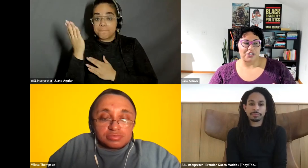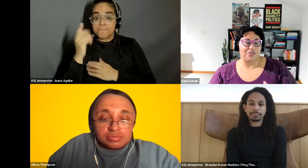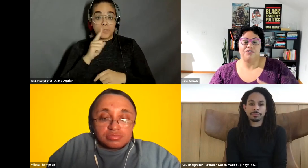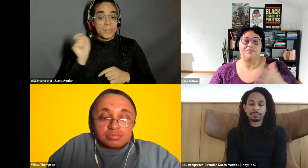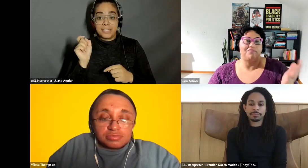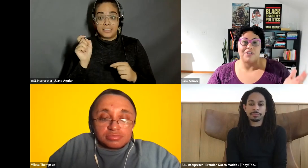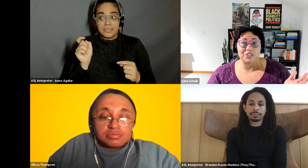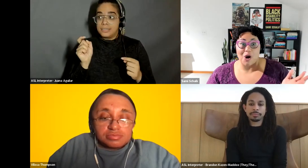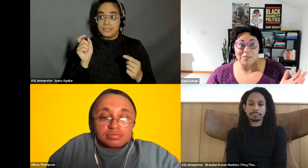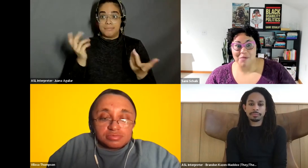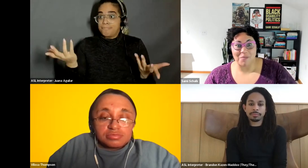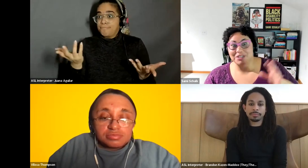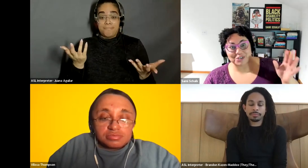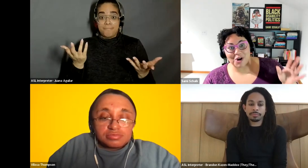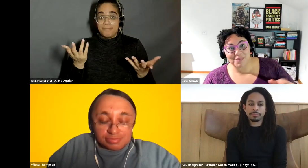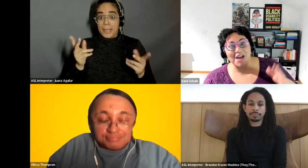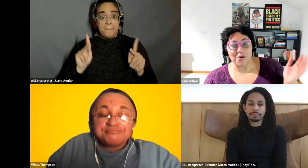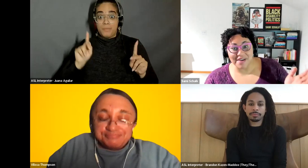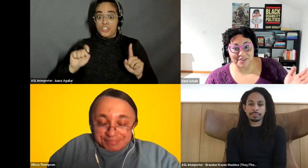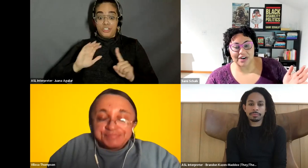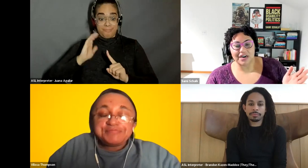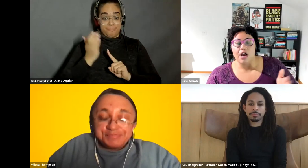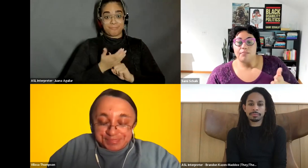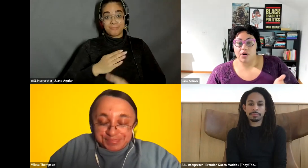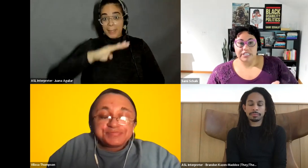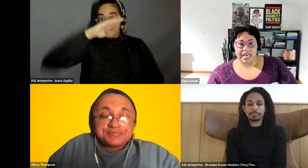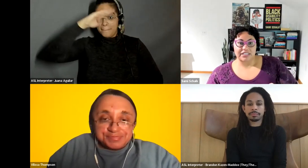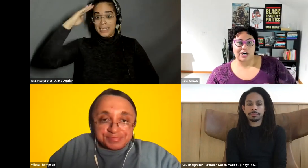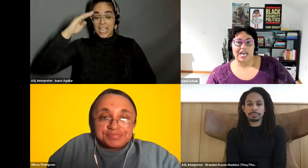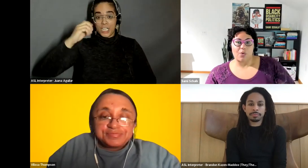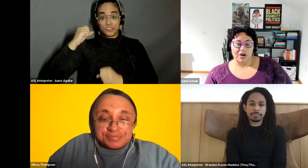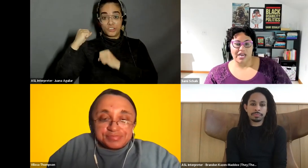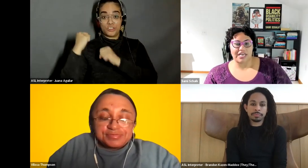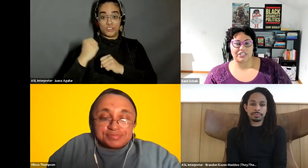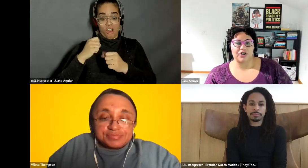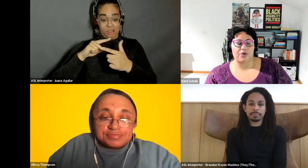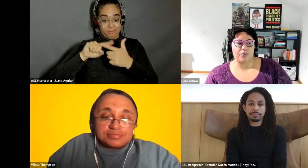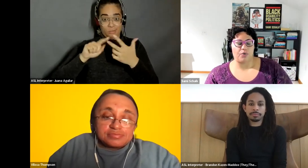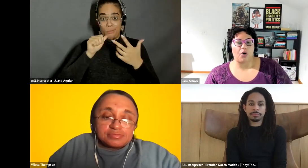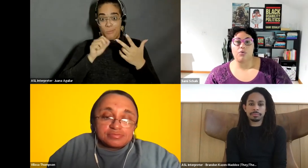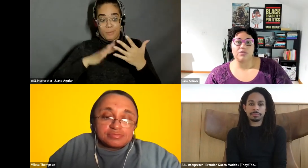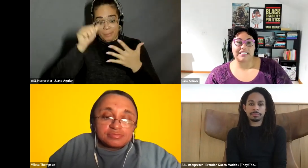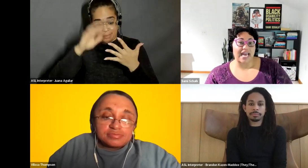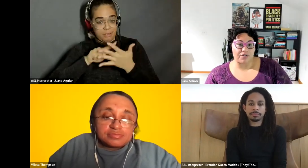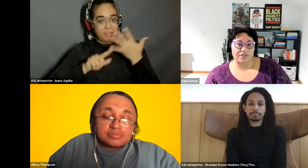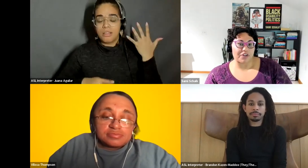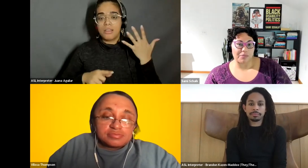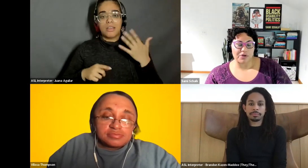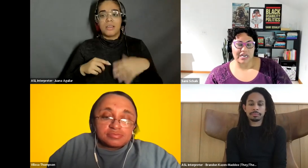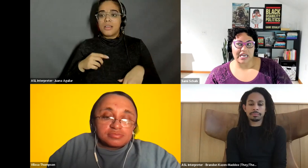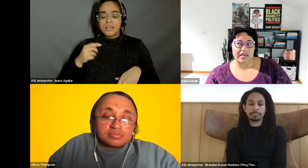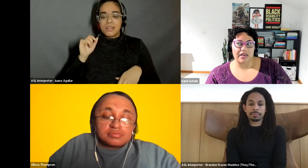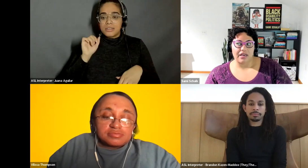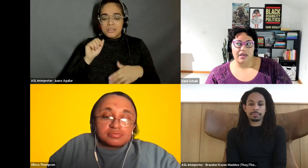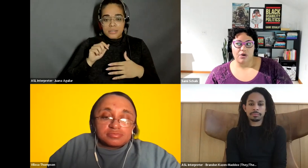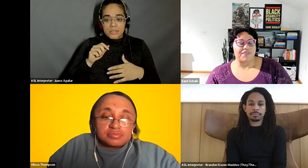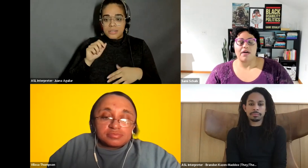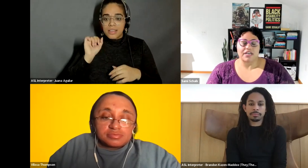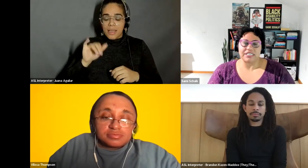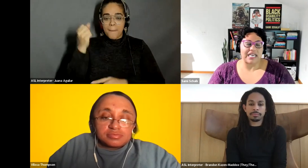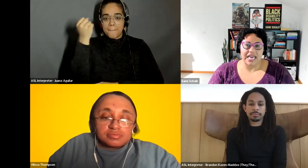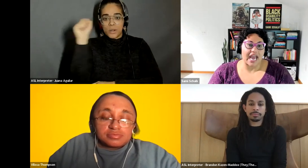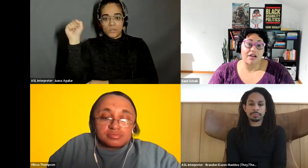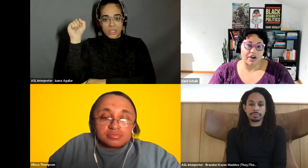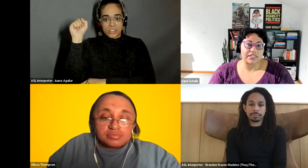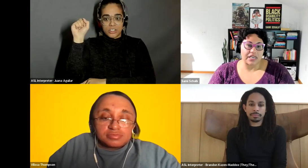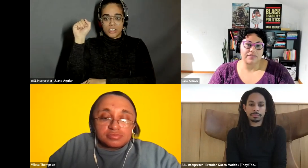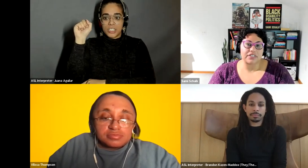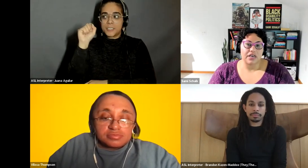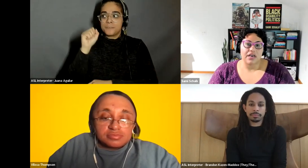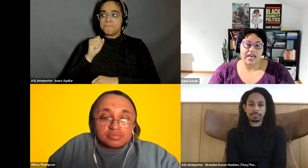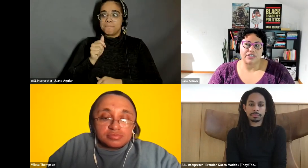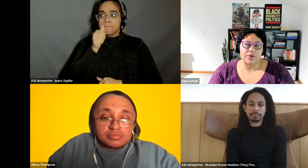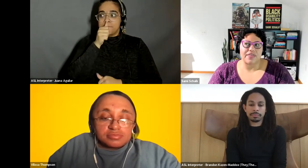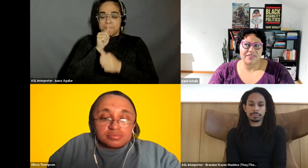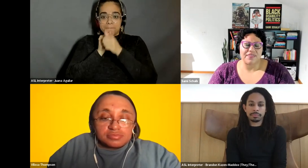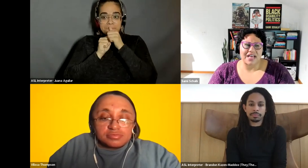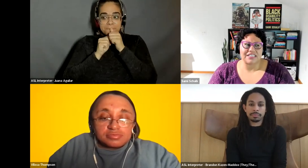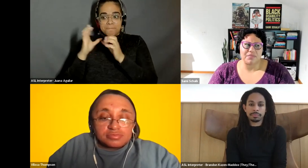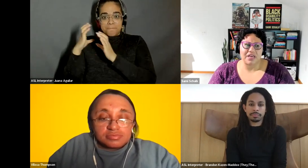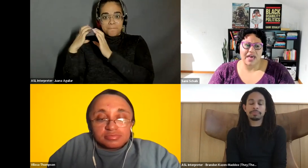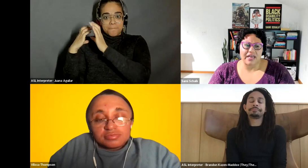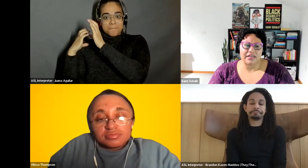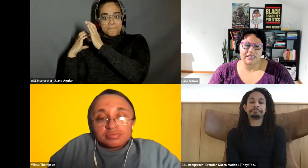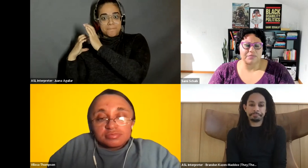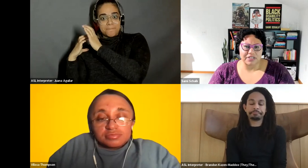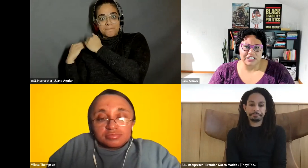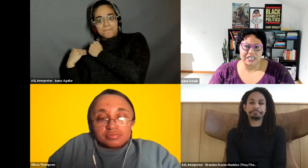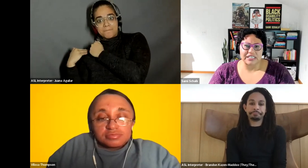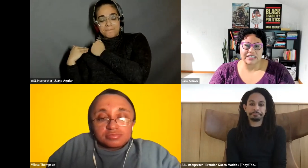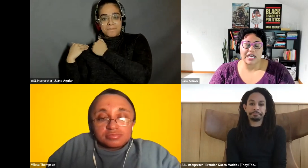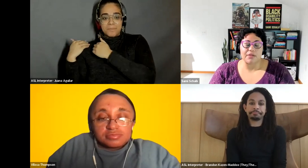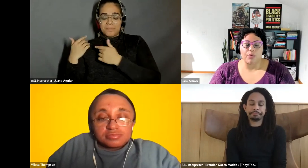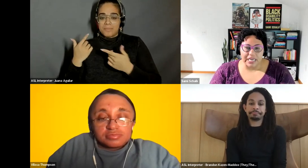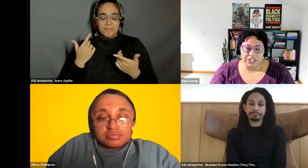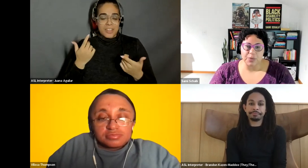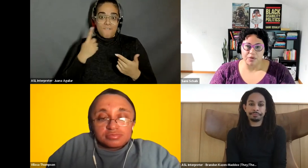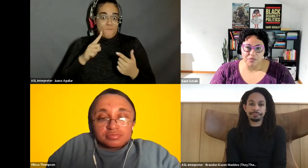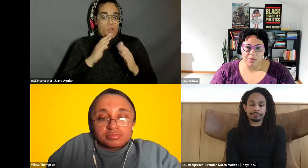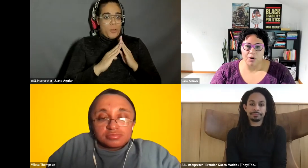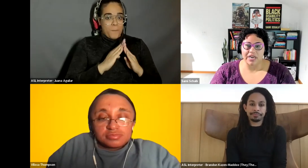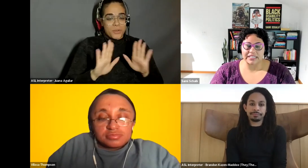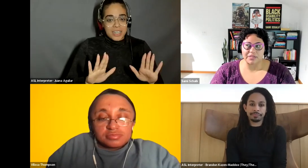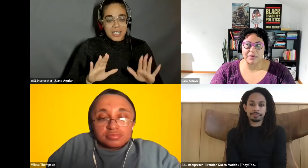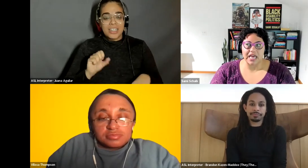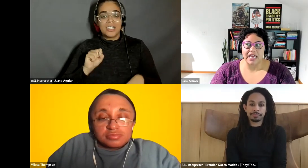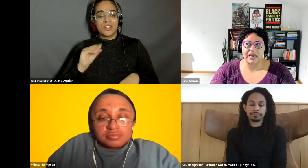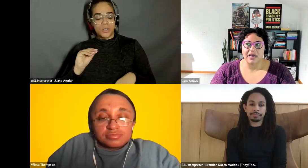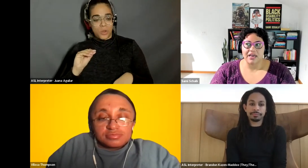Sami Schalk: the strong platform and strong luck. Whoever protester and organizer who holds it down for the community without actually taking care of ourselves. And so I think that that's something that disability justice can bring to our movement. Work is to be like